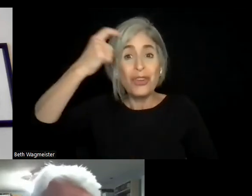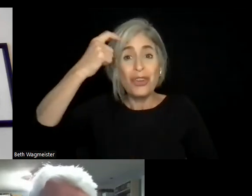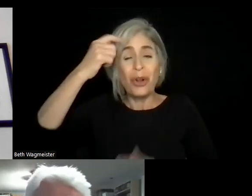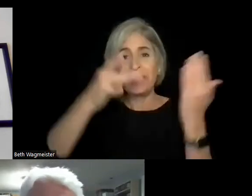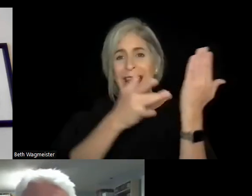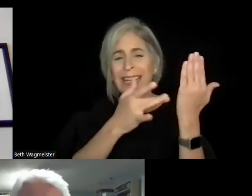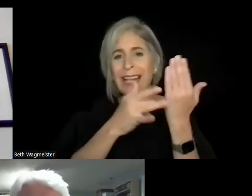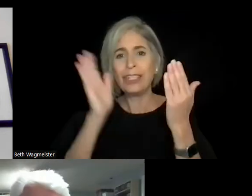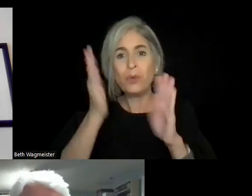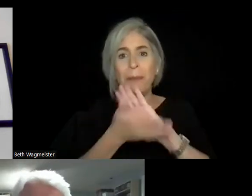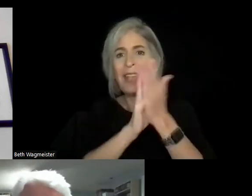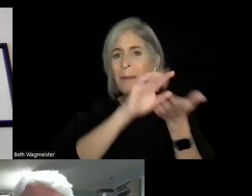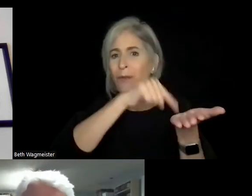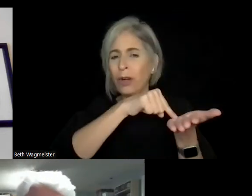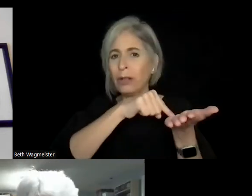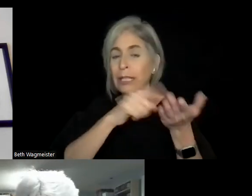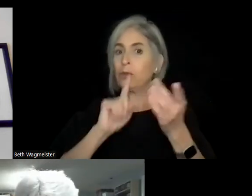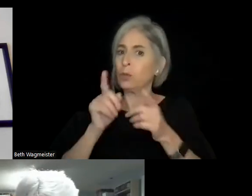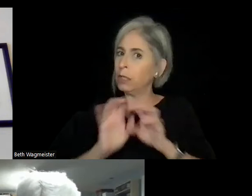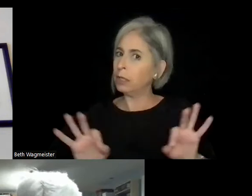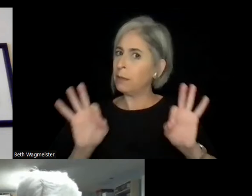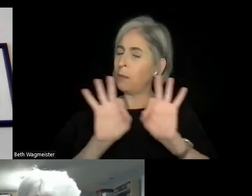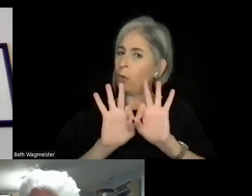I agree with you to make sure